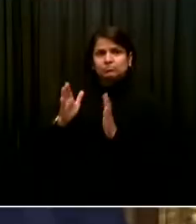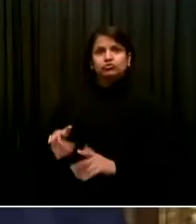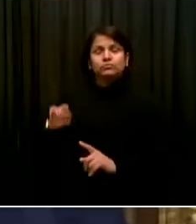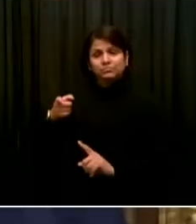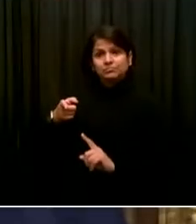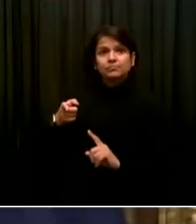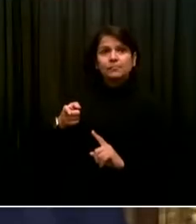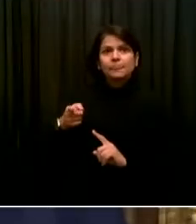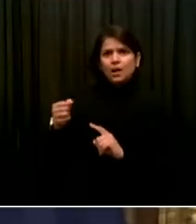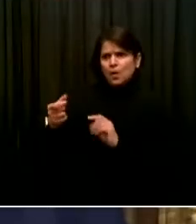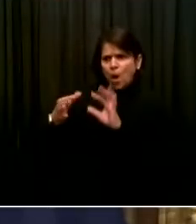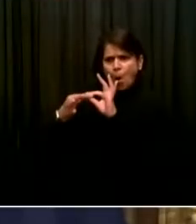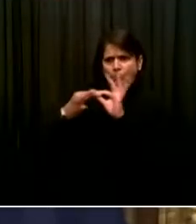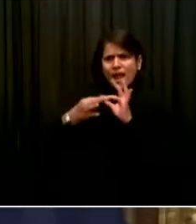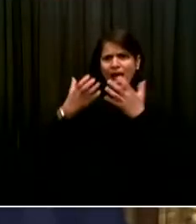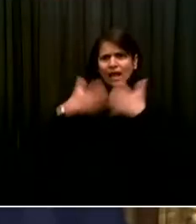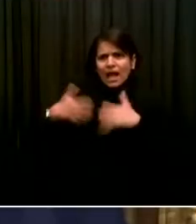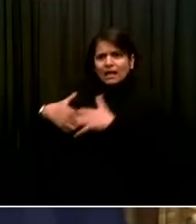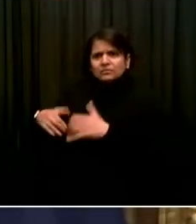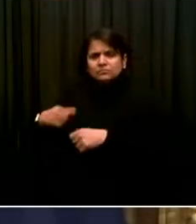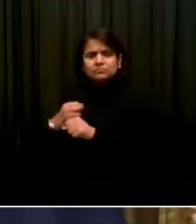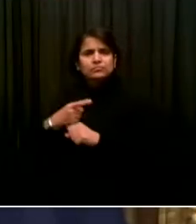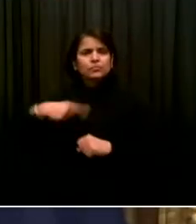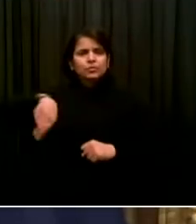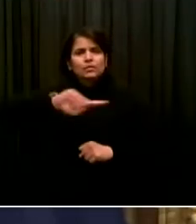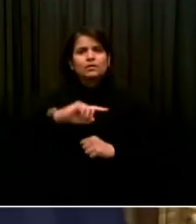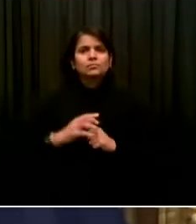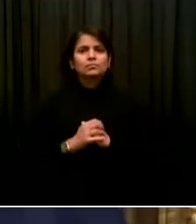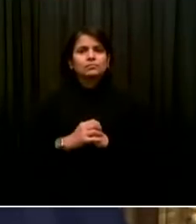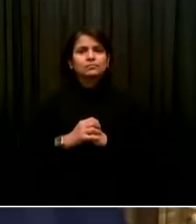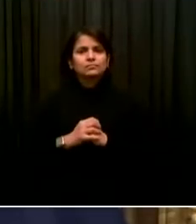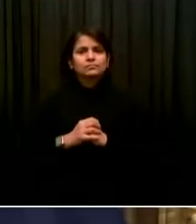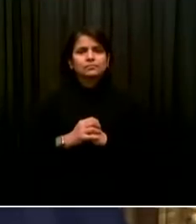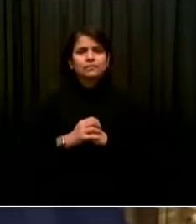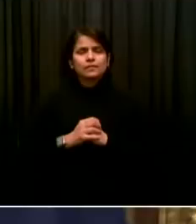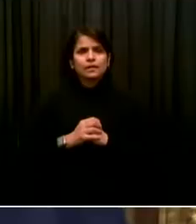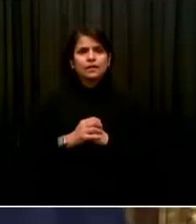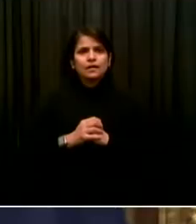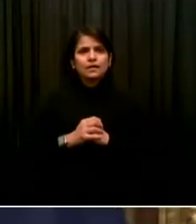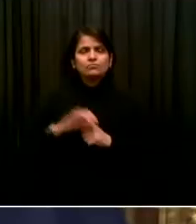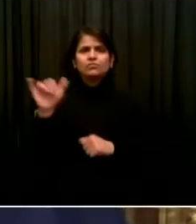AGENCY SO OUR CITY GOVERNMENT IS ALIGNED AND COORDINATED IN SUPPORT OF THEIR LIE FSAVING